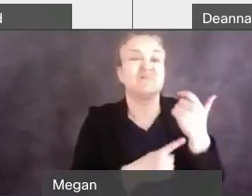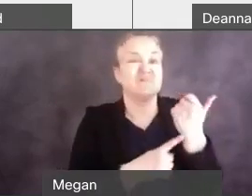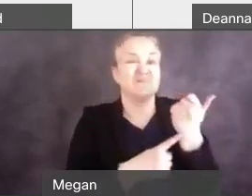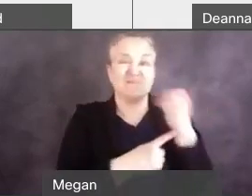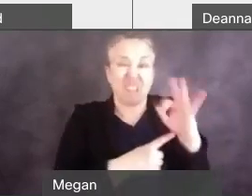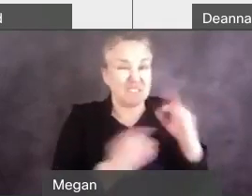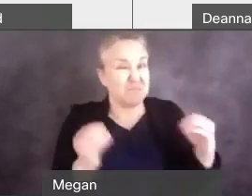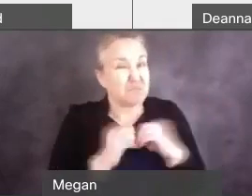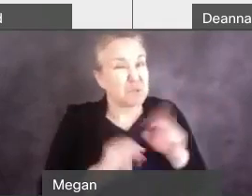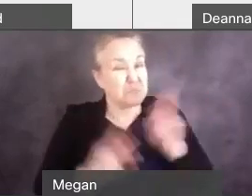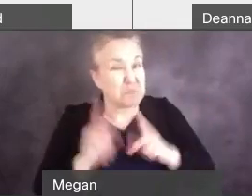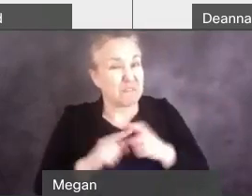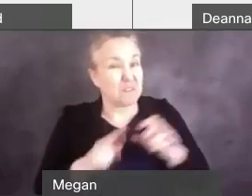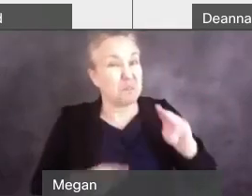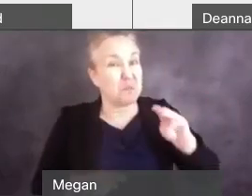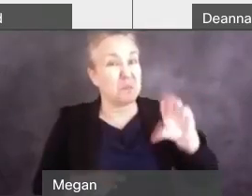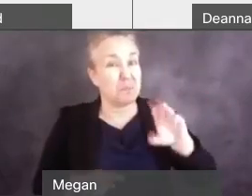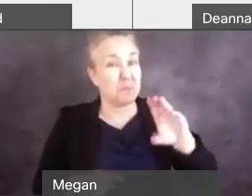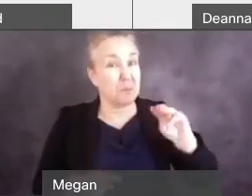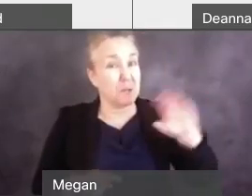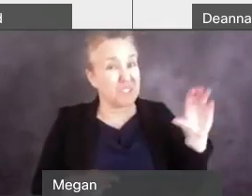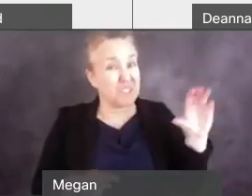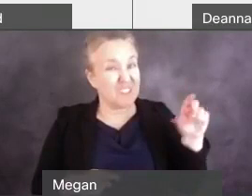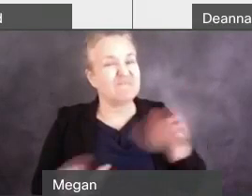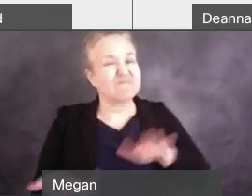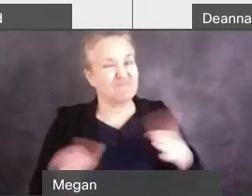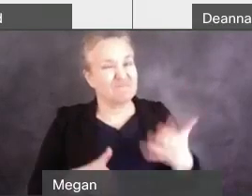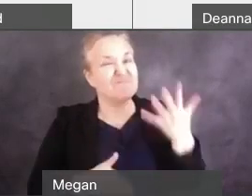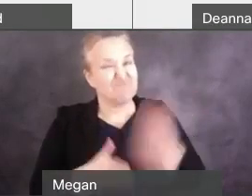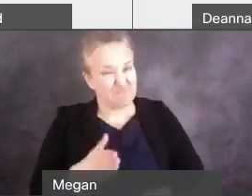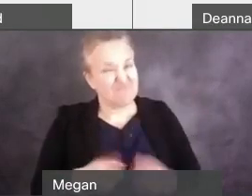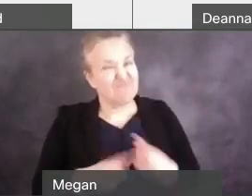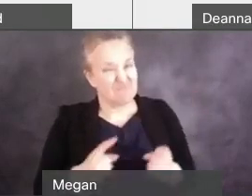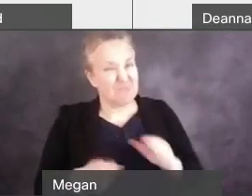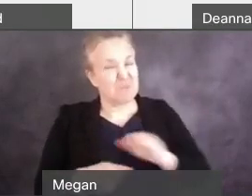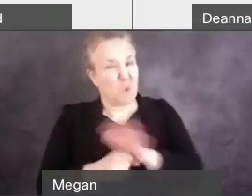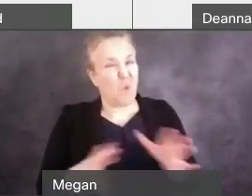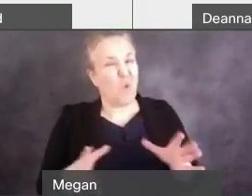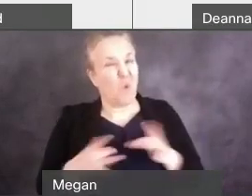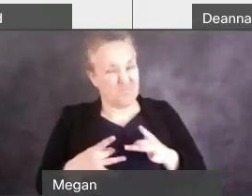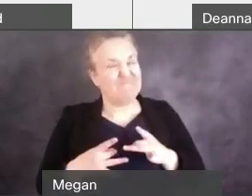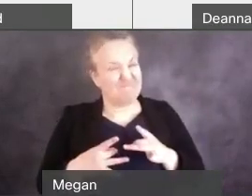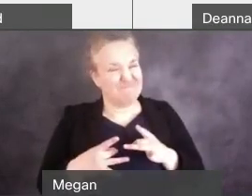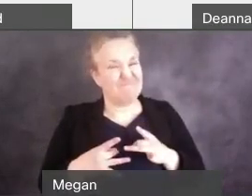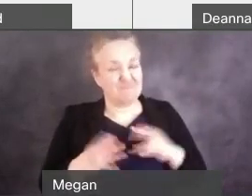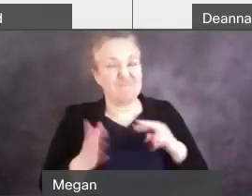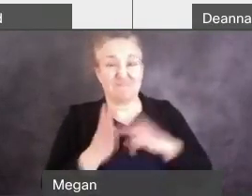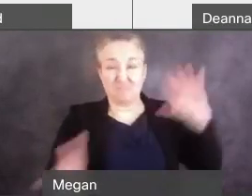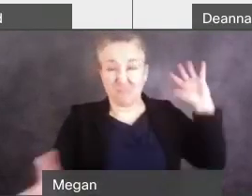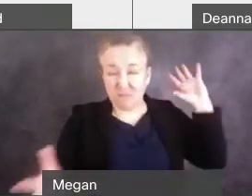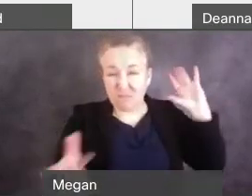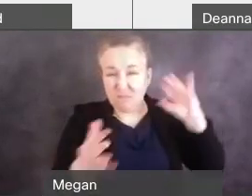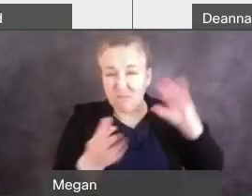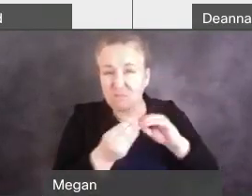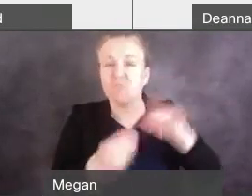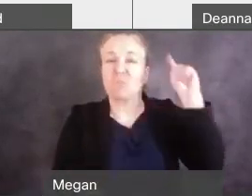Montgomery County residents have lost their life to COVID-19. This brings us to a total of 1,200